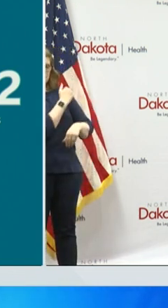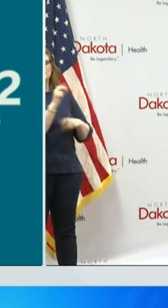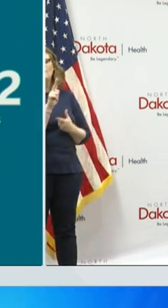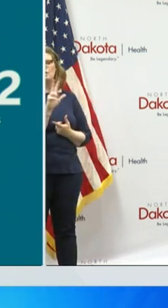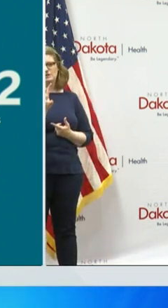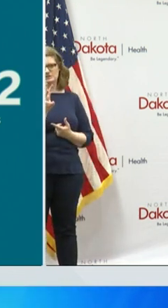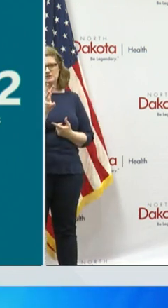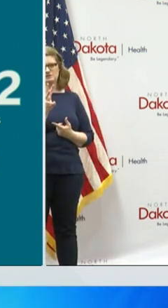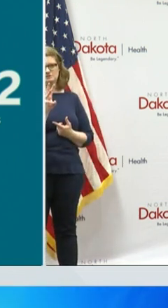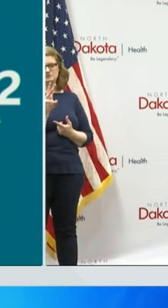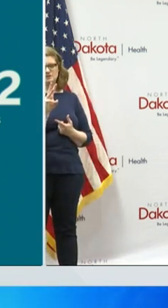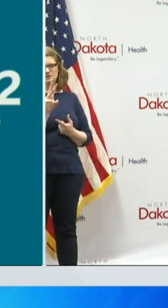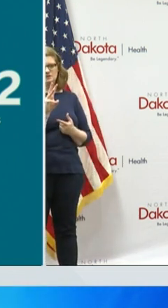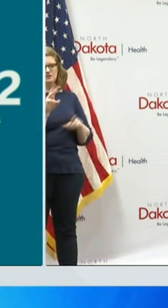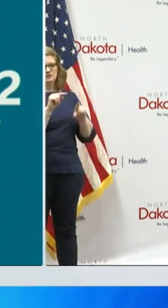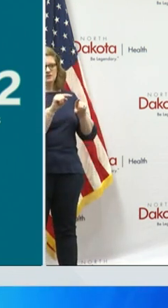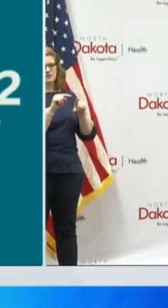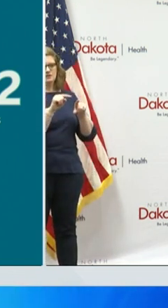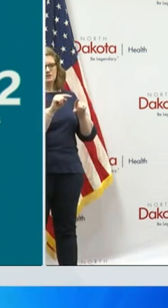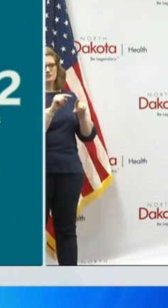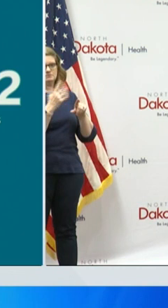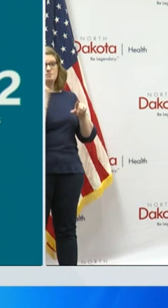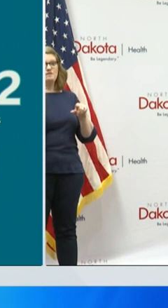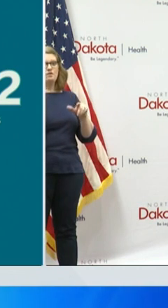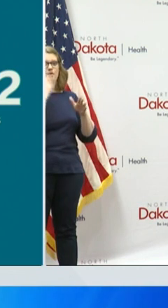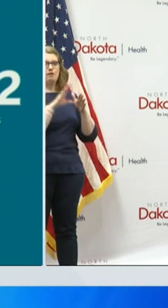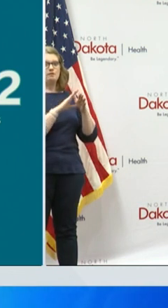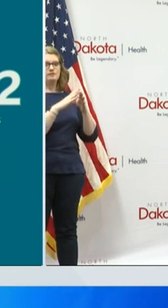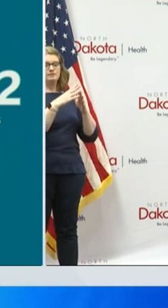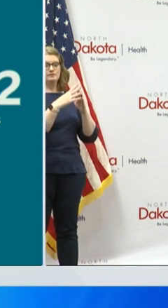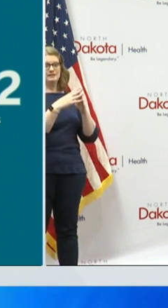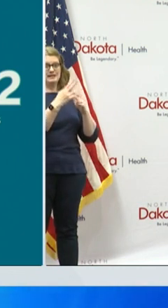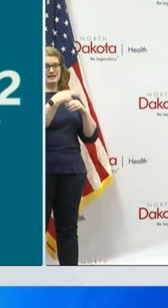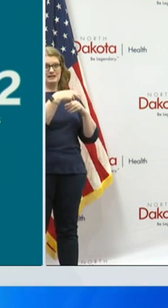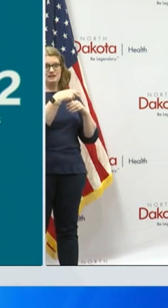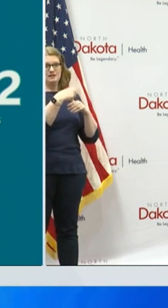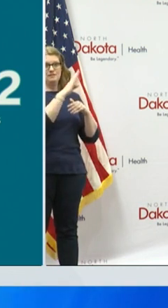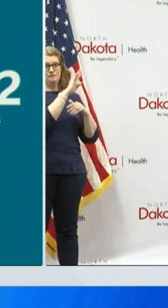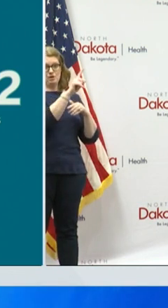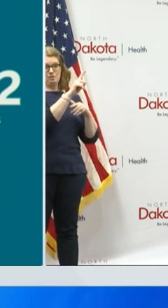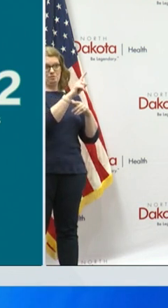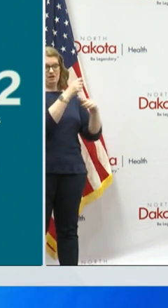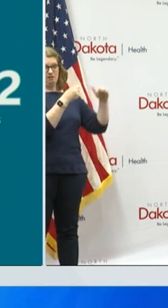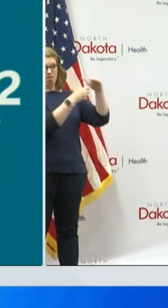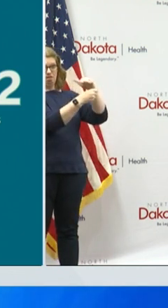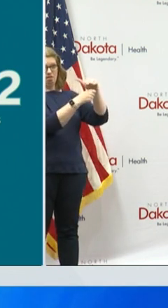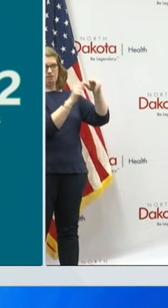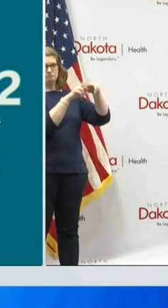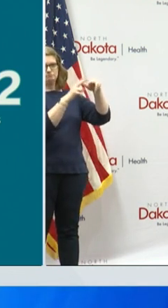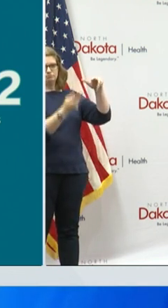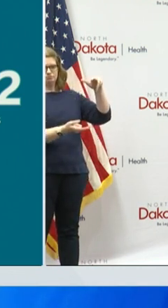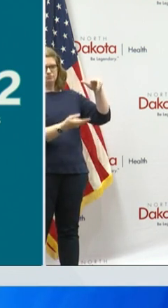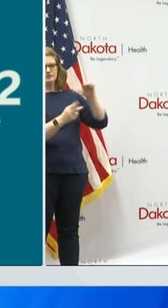PANDEMIC. CURRENTLY, THERE'S 36 PEOPLE